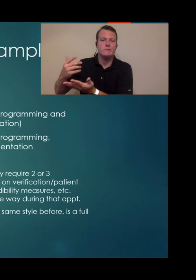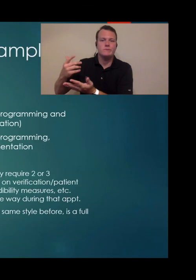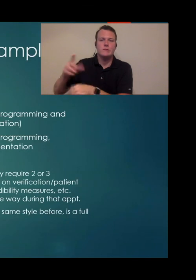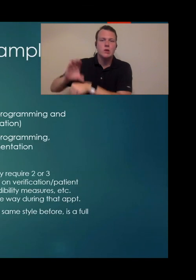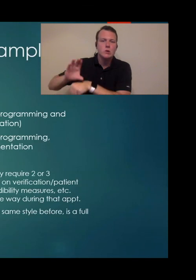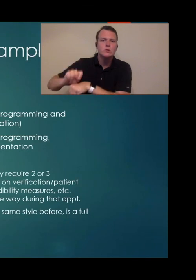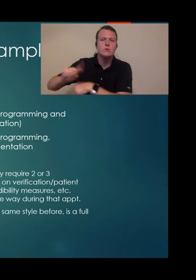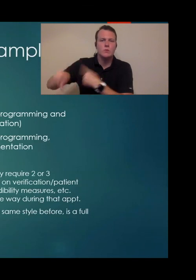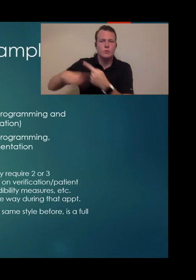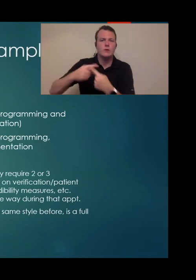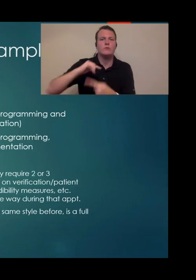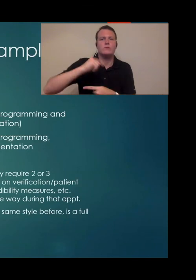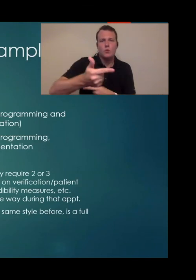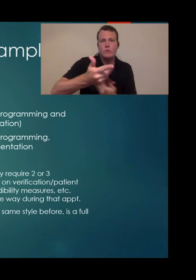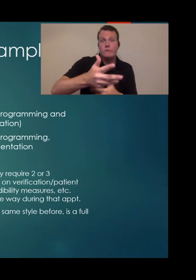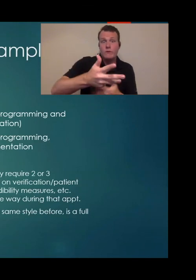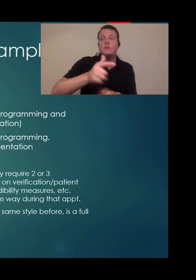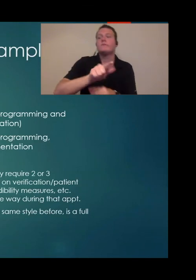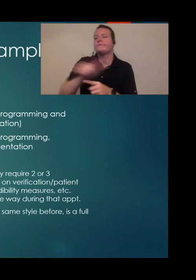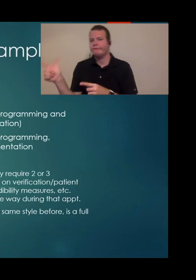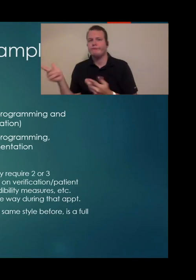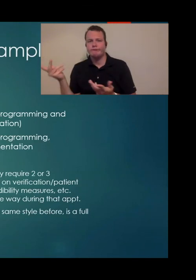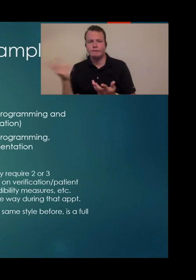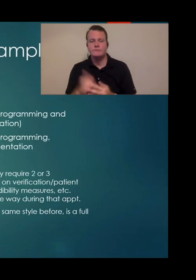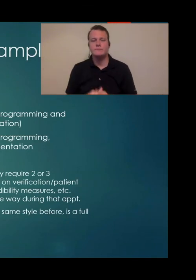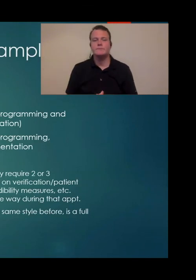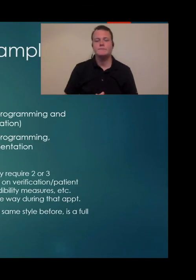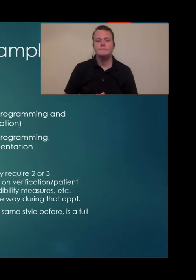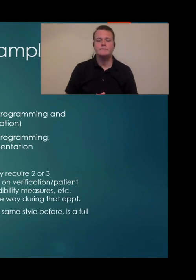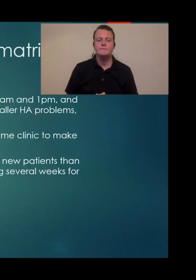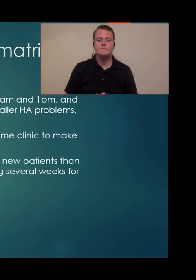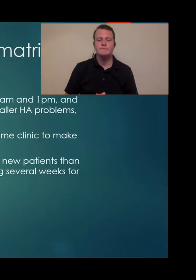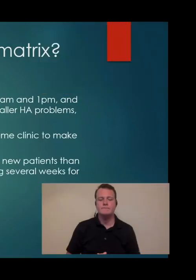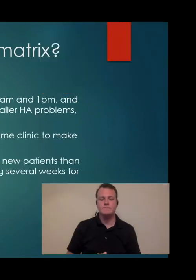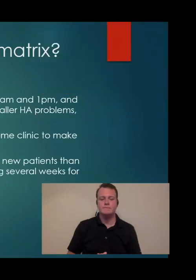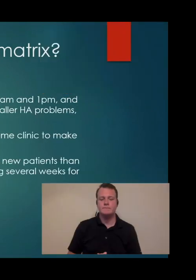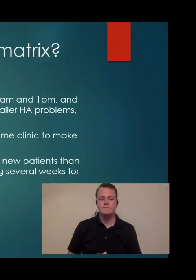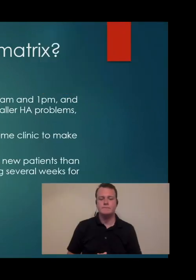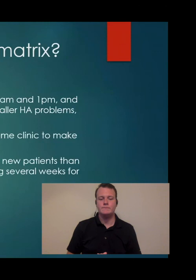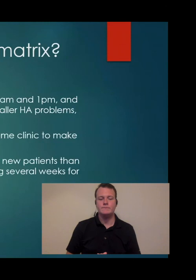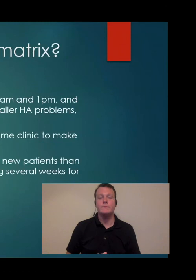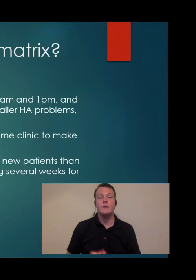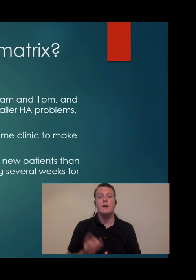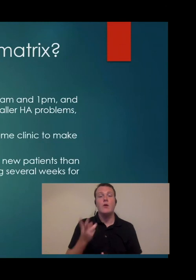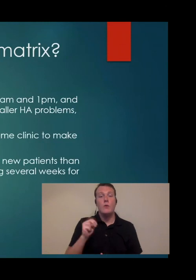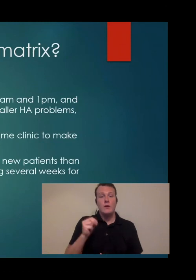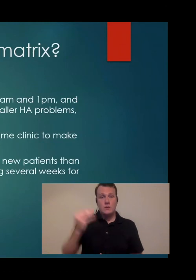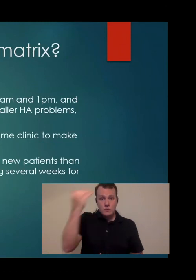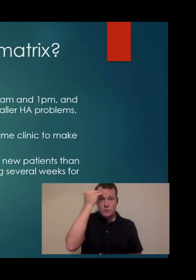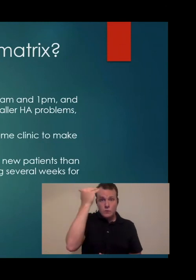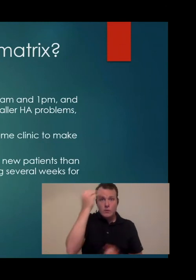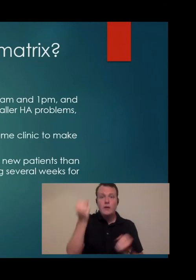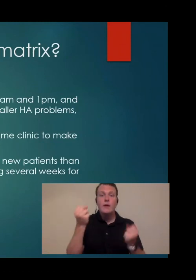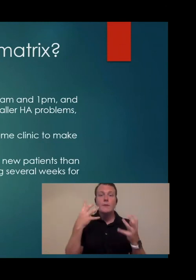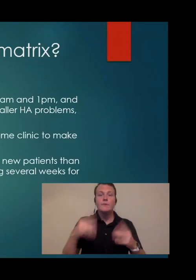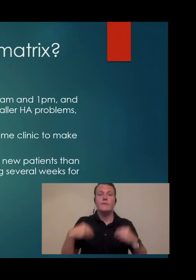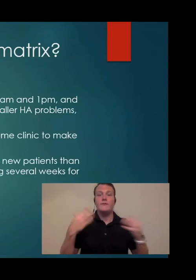components are finished a next slide so why don't you not family providers you